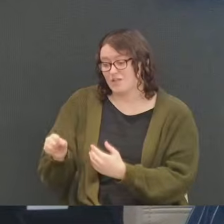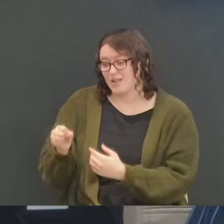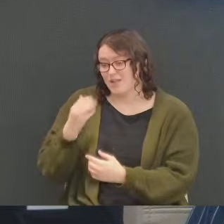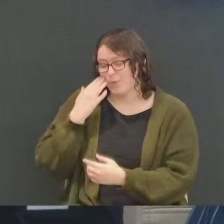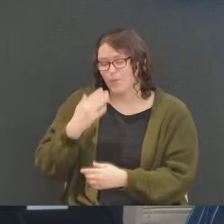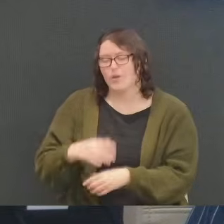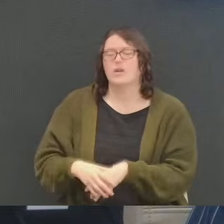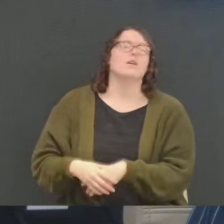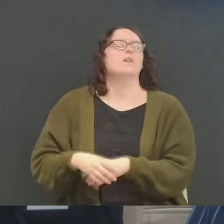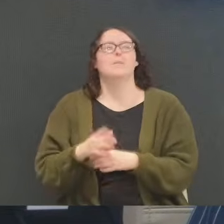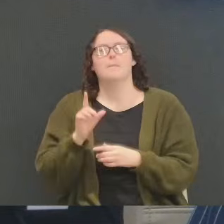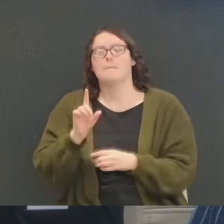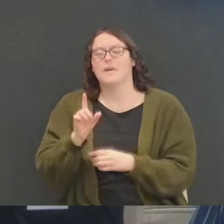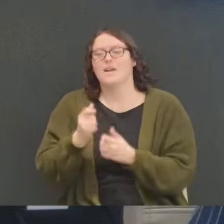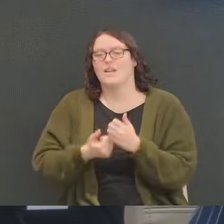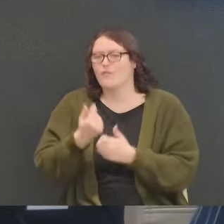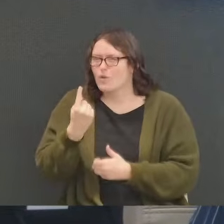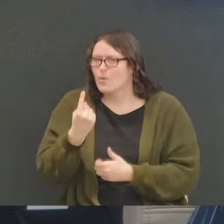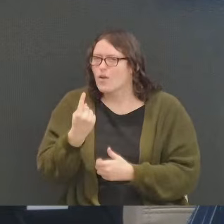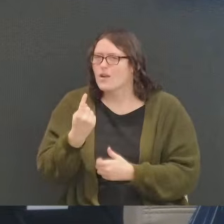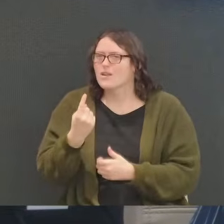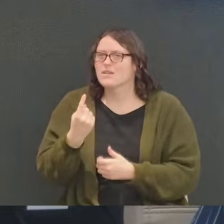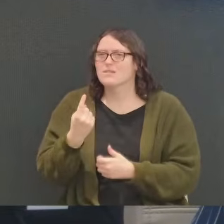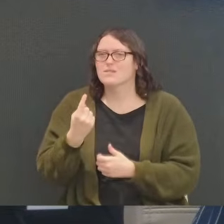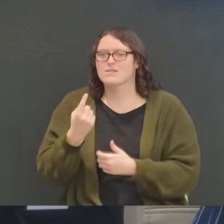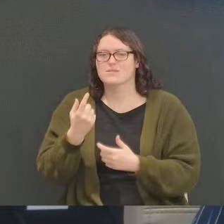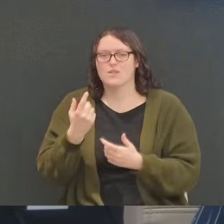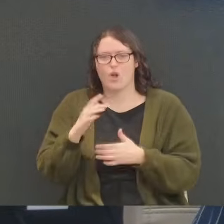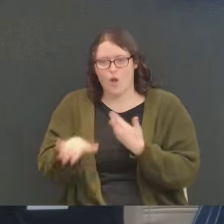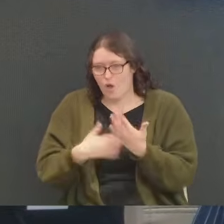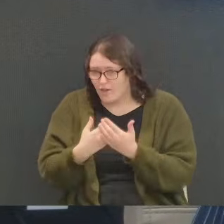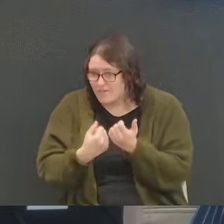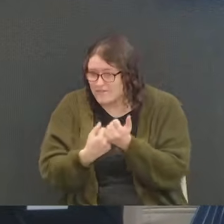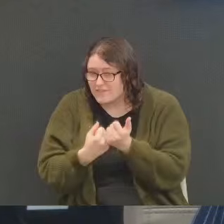but everybody I want to have go out there and these fans get me and say, you know, you guys